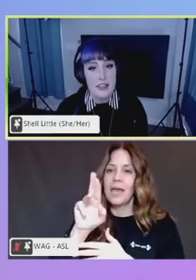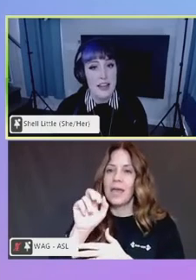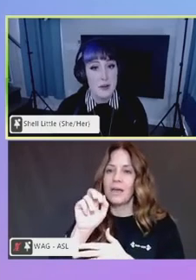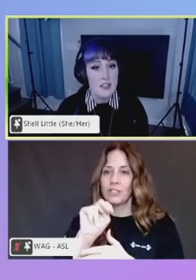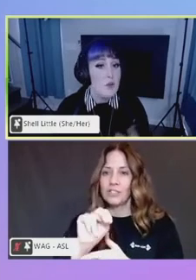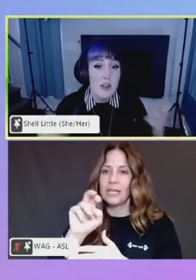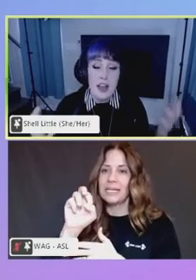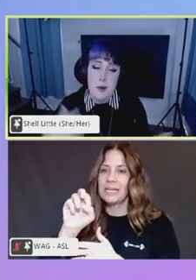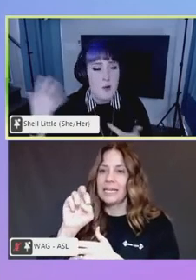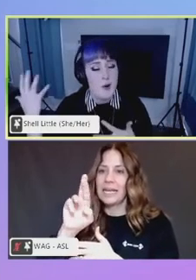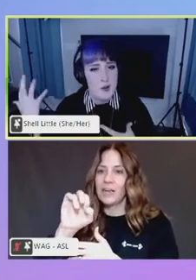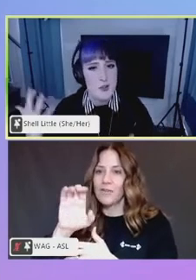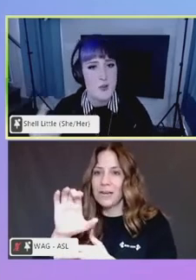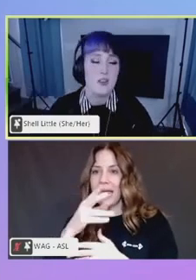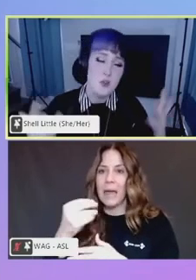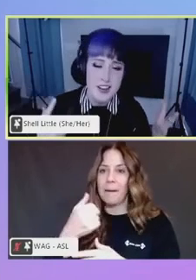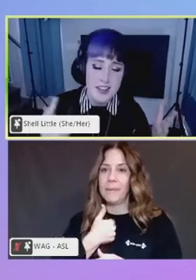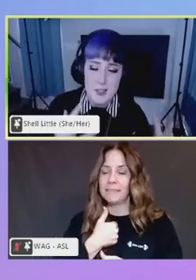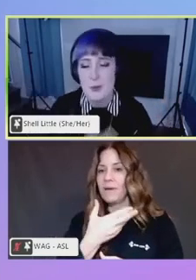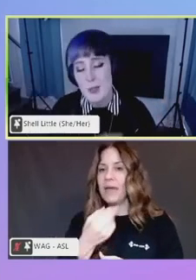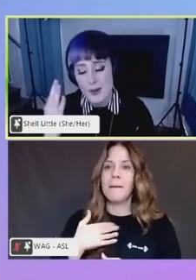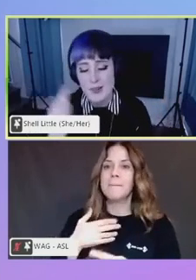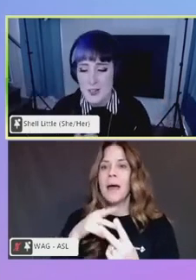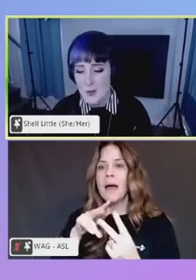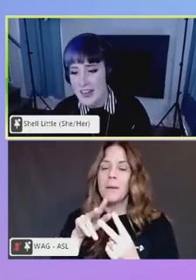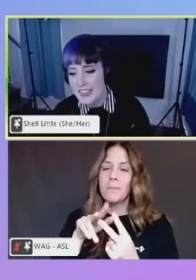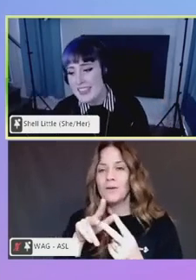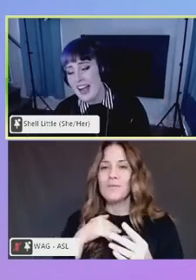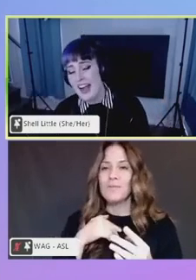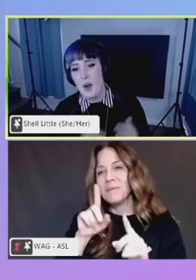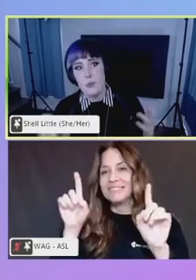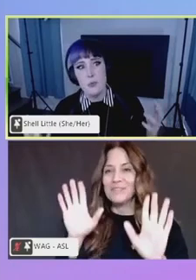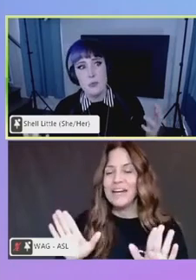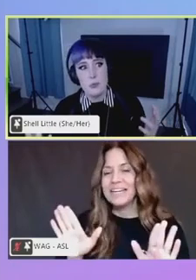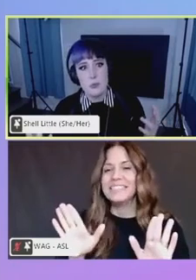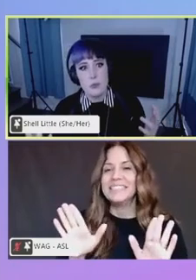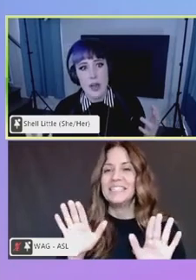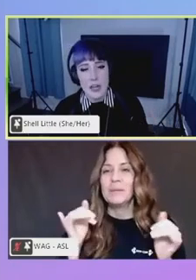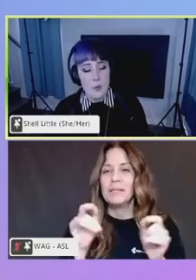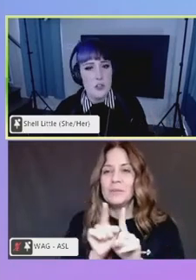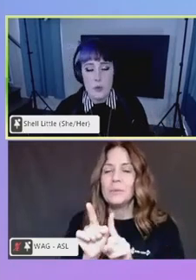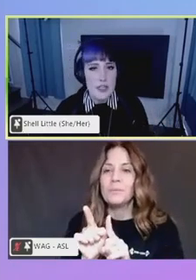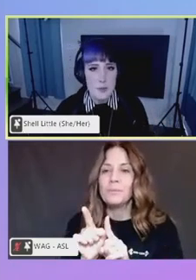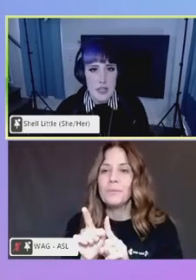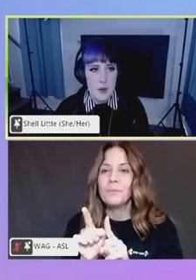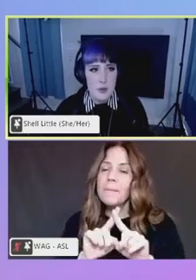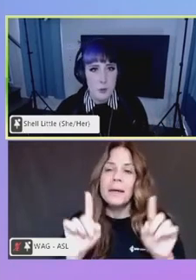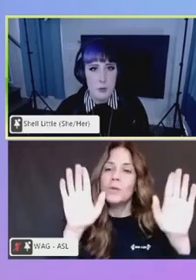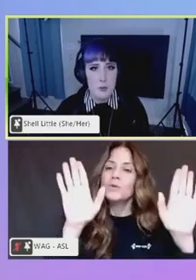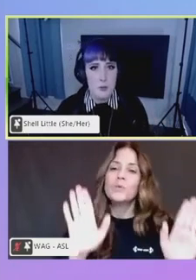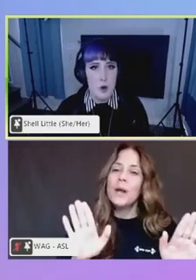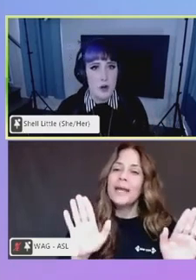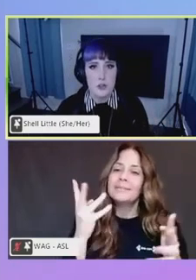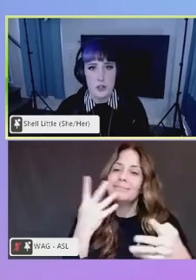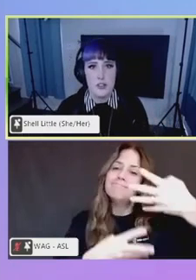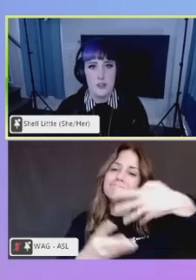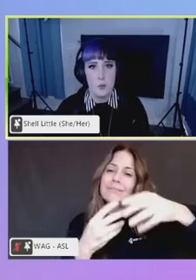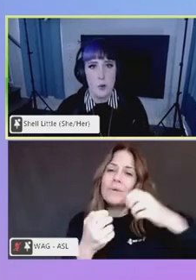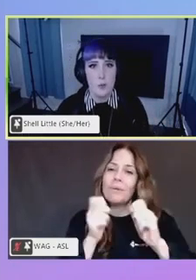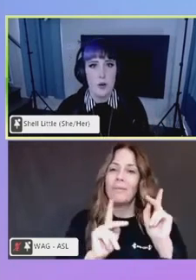play D&D with a group of accessibility specialist. Devon Presley, Sara Kirkley, ACIP -- Adrian